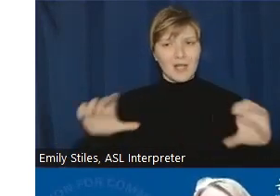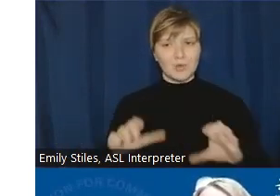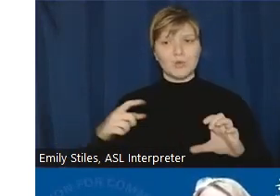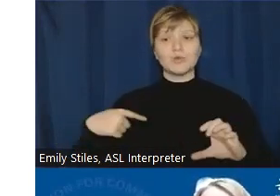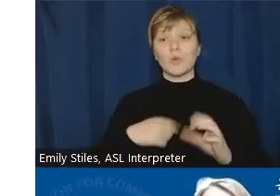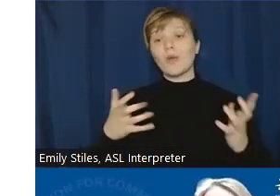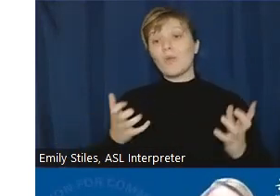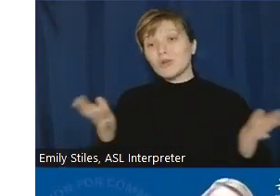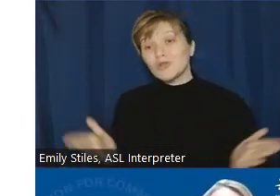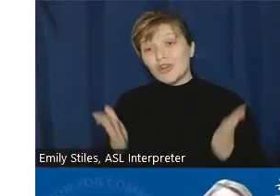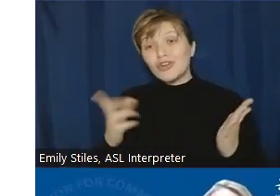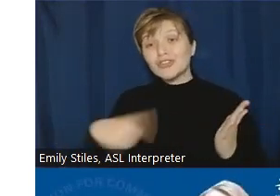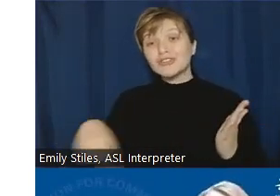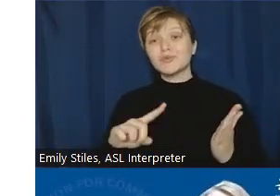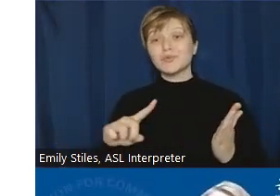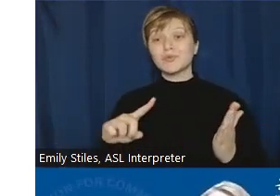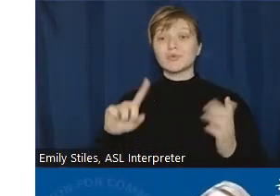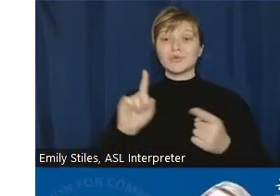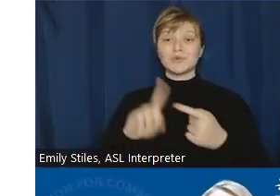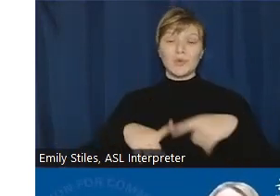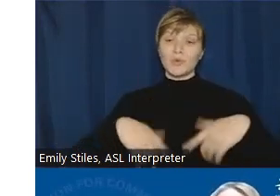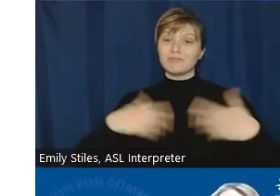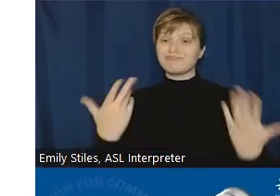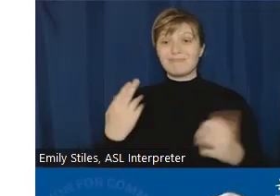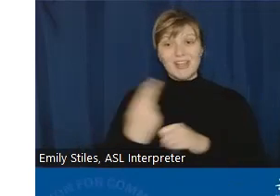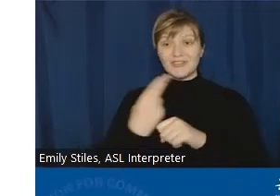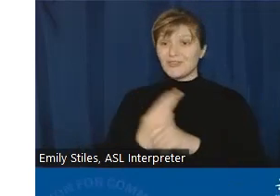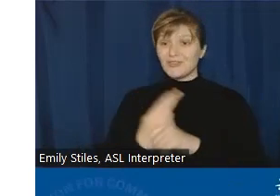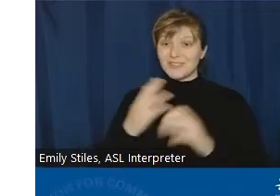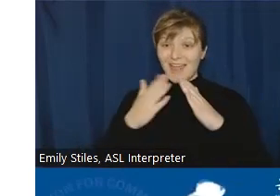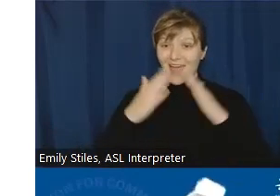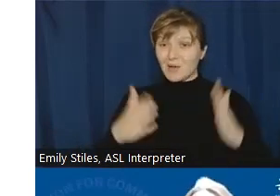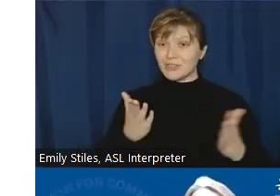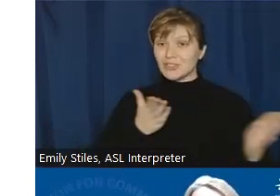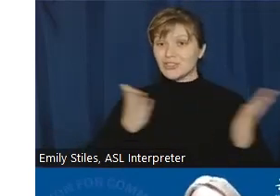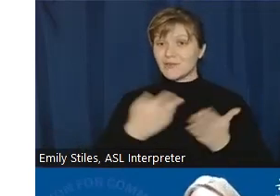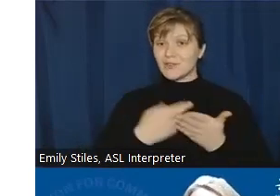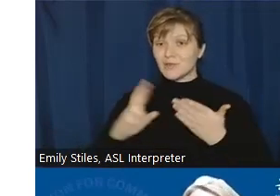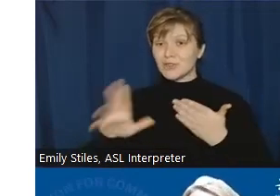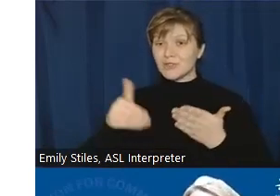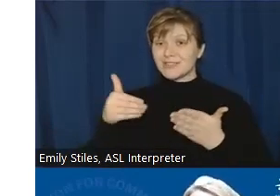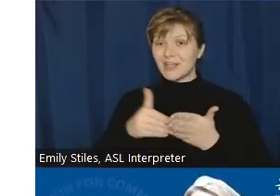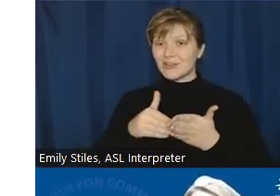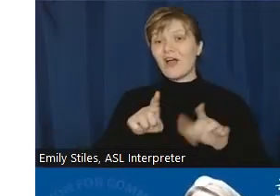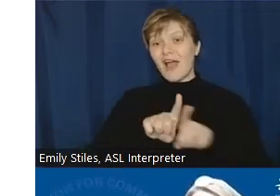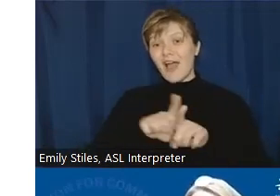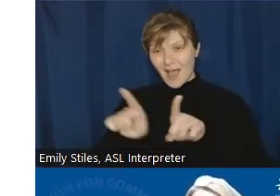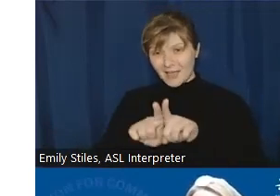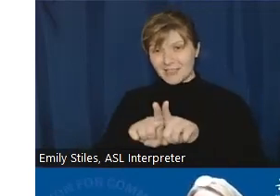encourage you to use the Housing and Services Resource Center as a way to